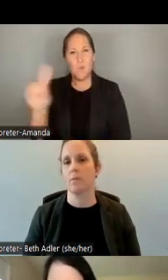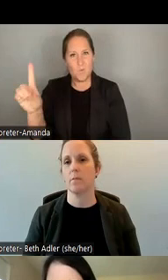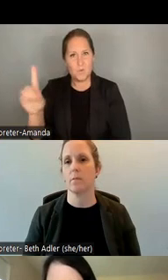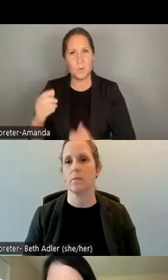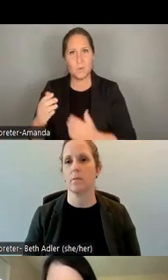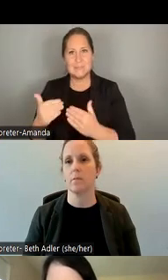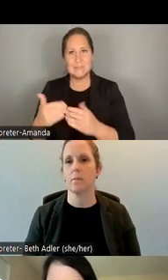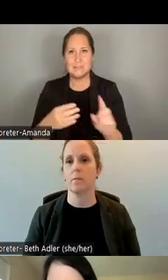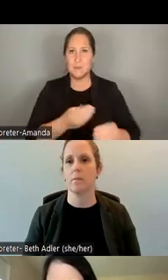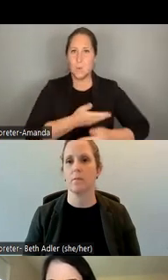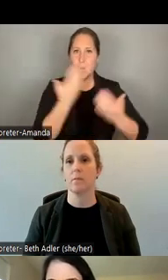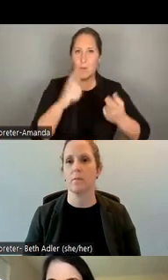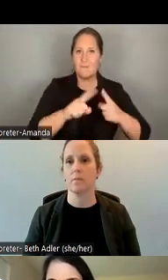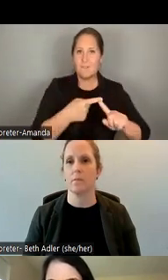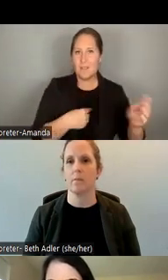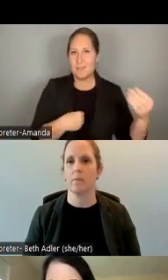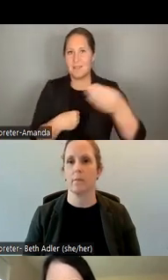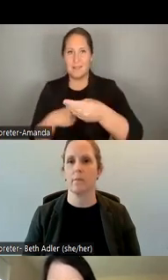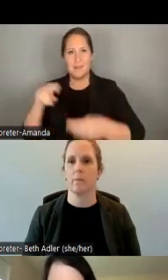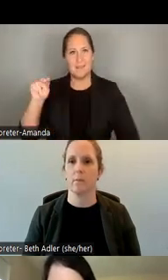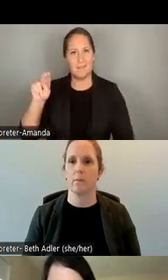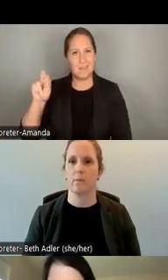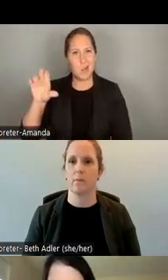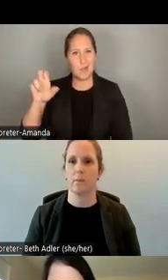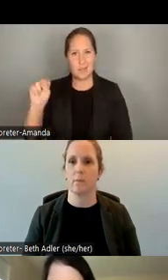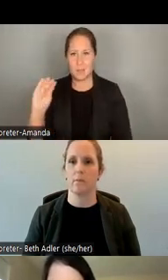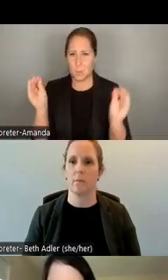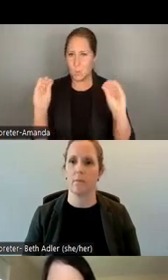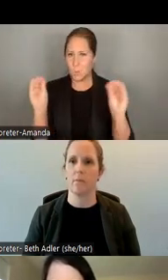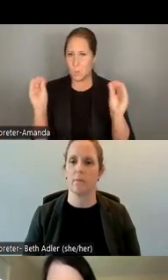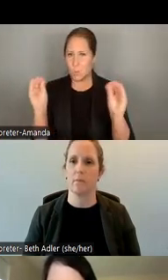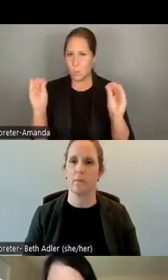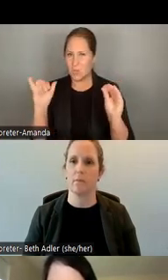curiosity and troubled me and it really speaks to me the importance of two things one we absolutely